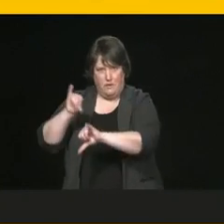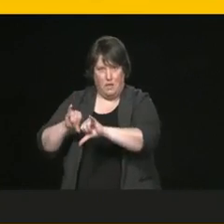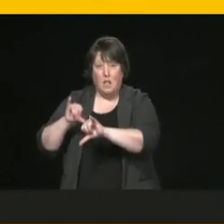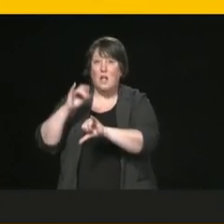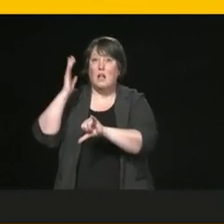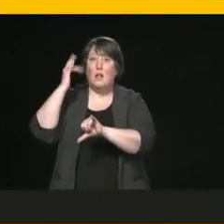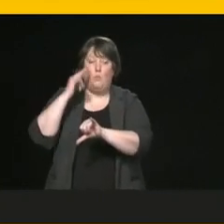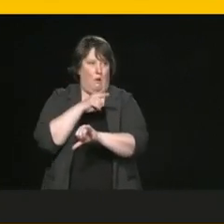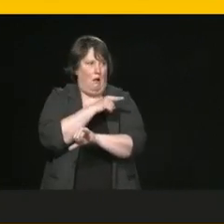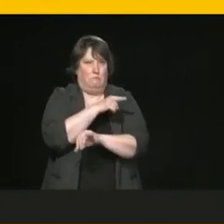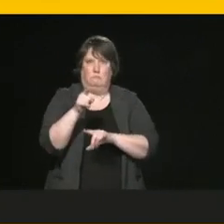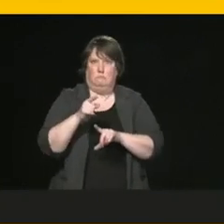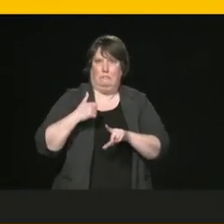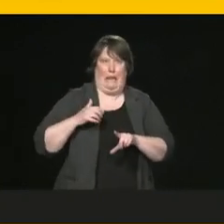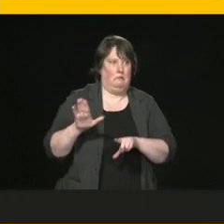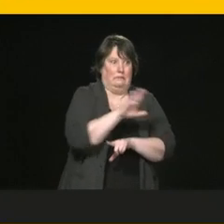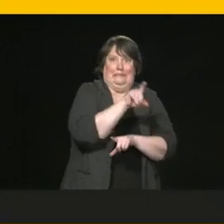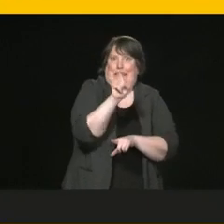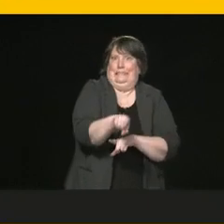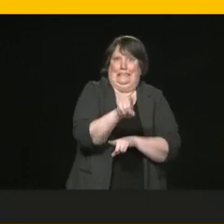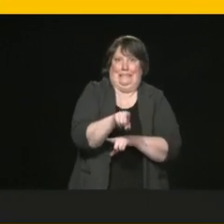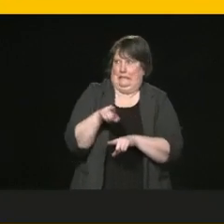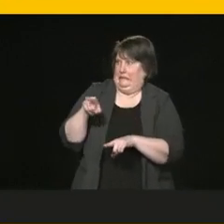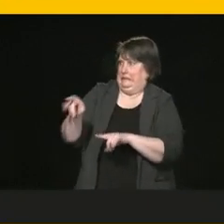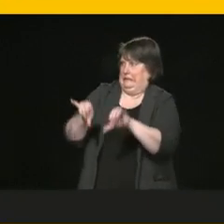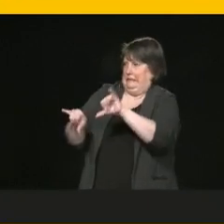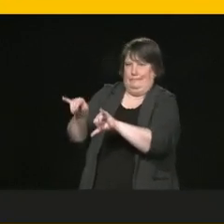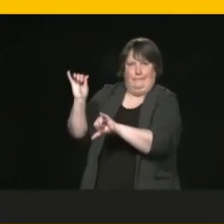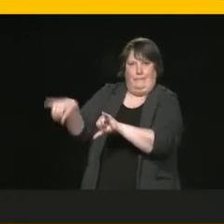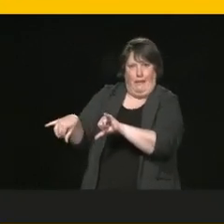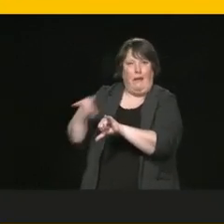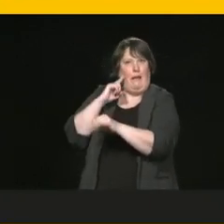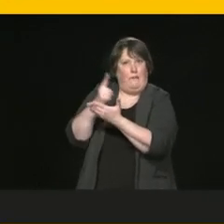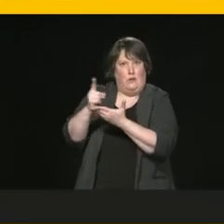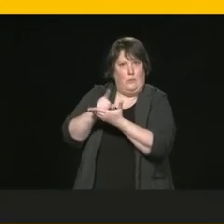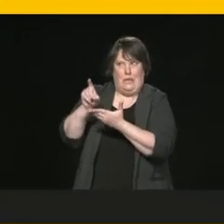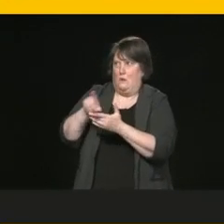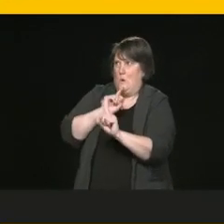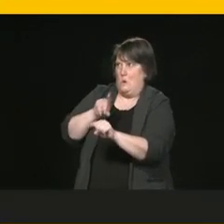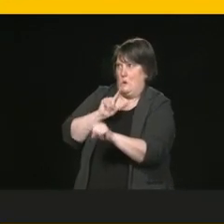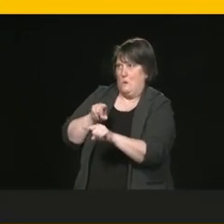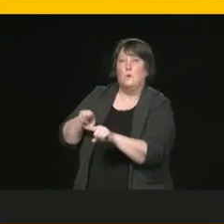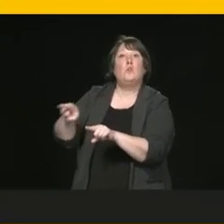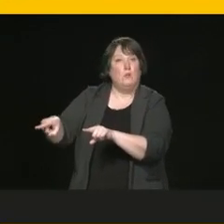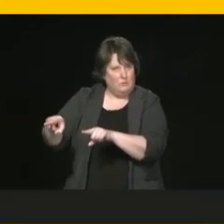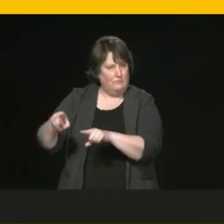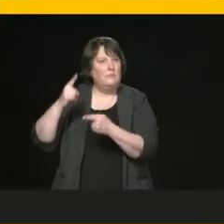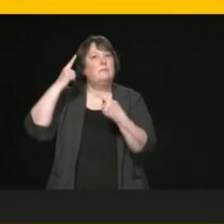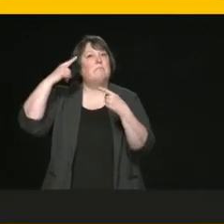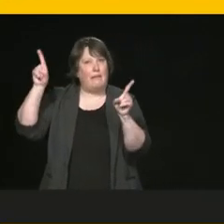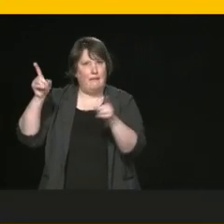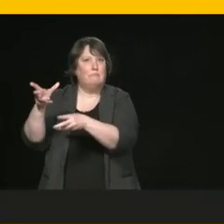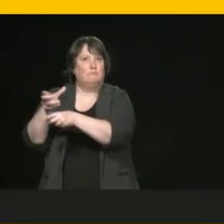ENOUGH CHEMICALS FOR COVID-19 TEST KITS. AND TESTS THAT NEED TO BE CONDUCTED IN THE PROVINCES AND